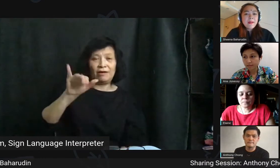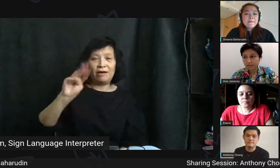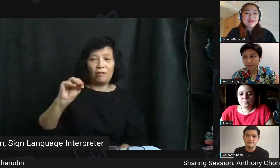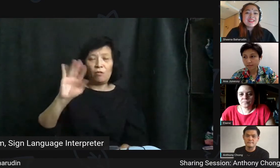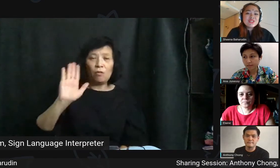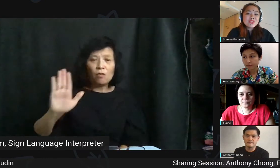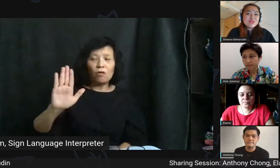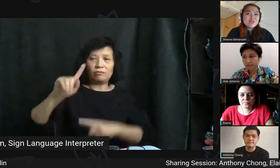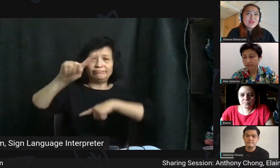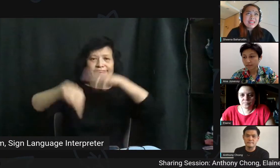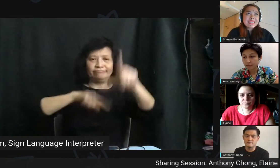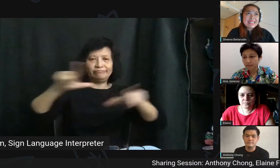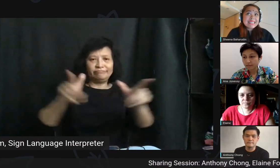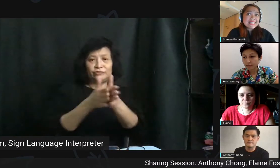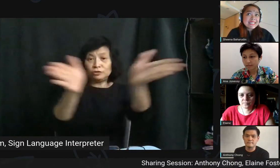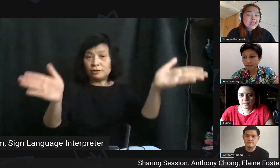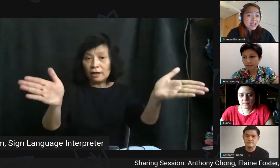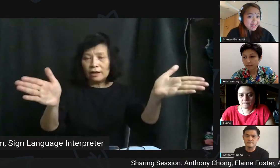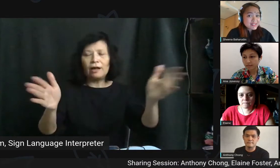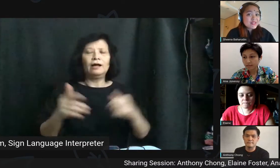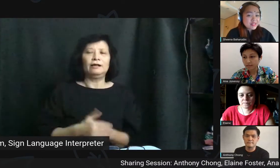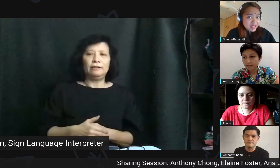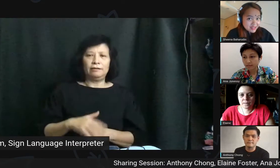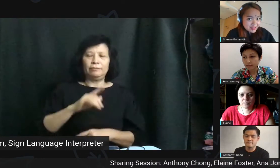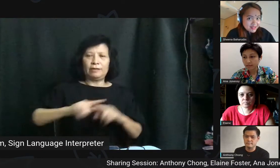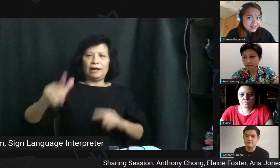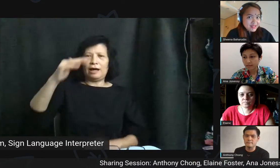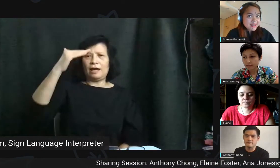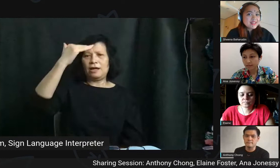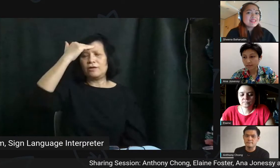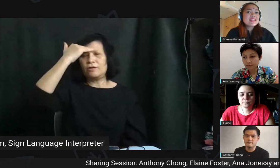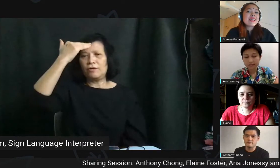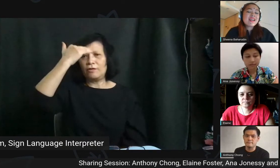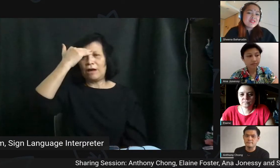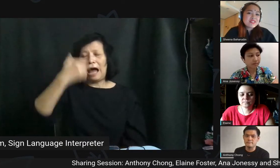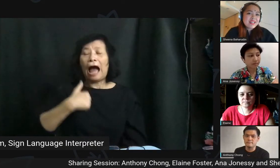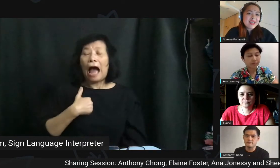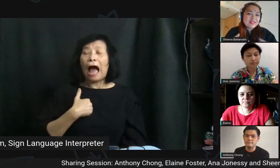But I do at least, I like to think that I understand